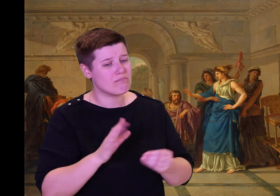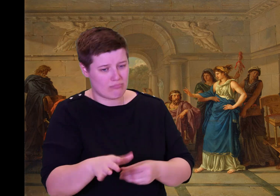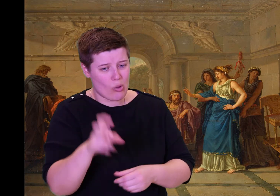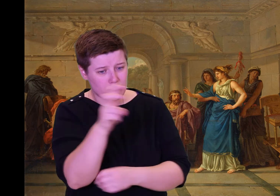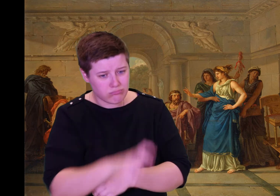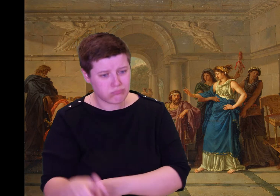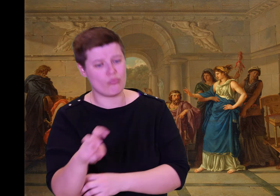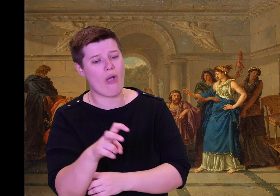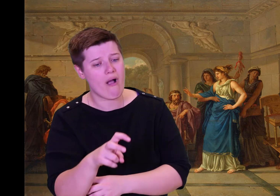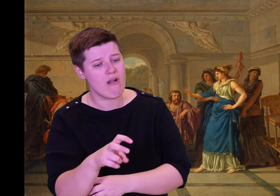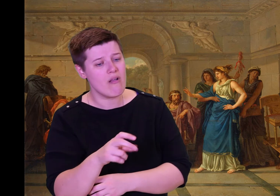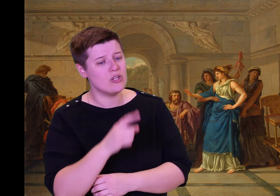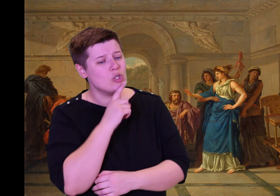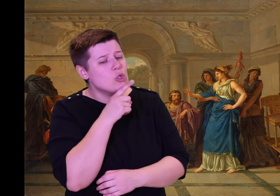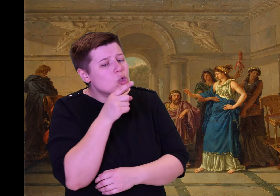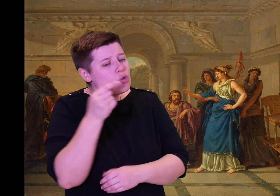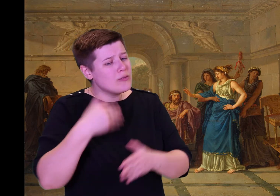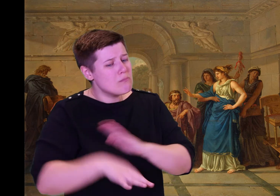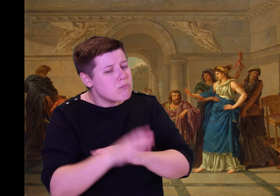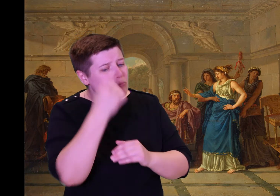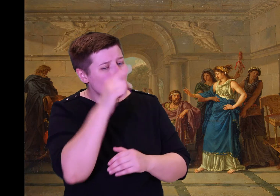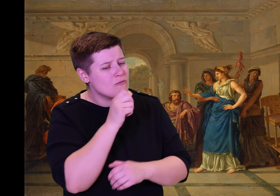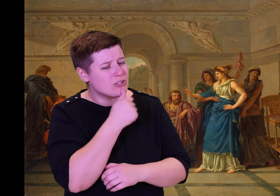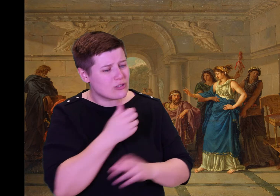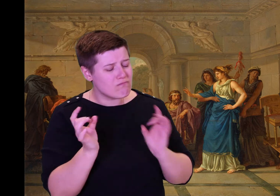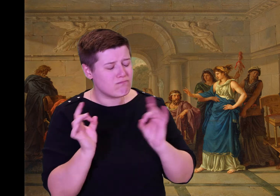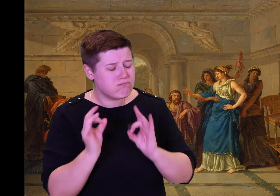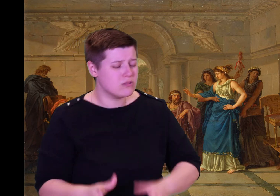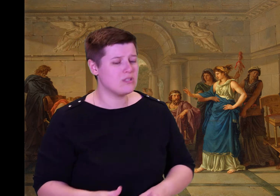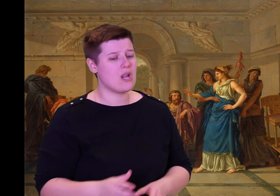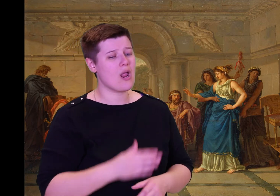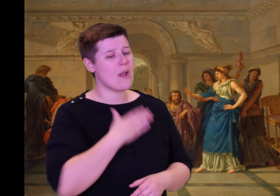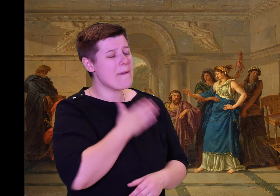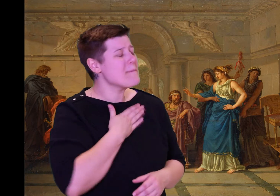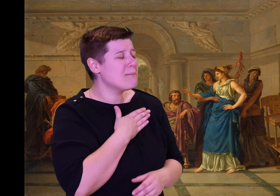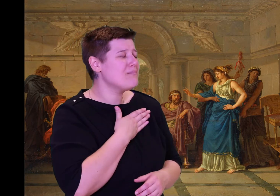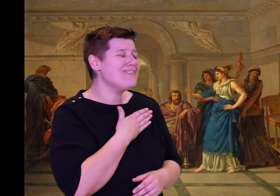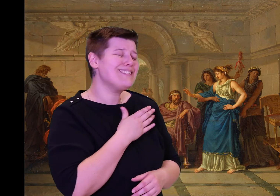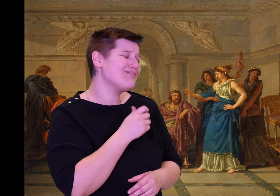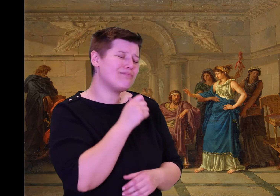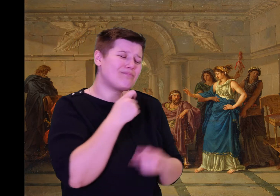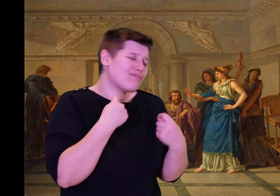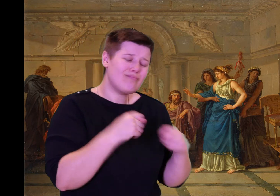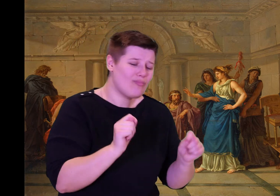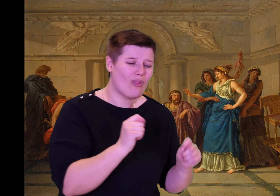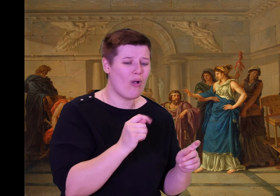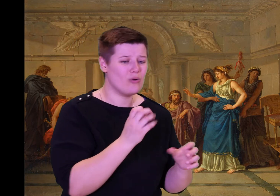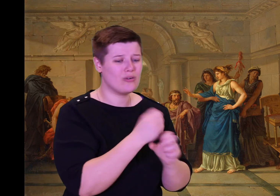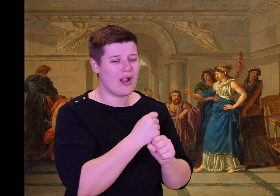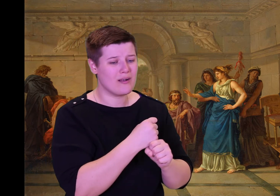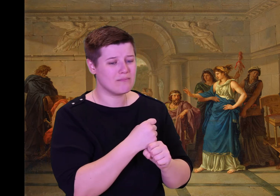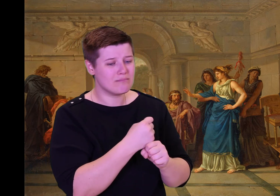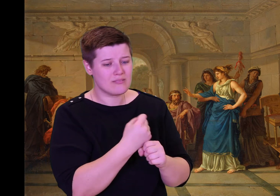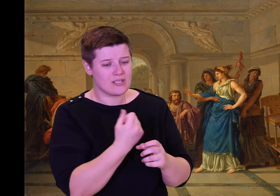Telemachus, to Sparta, over such expanse of sea? Private or public business? Tell me truly!"